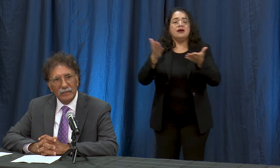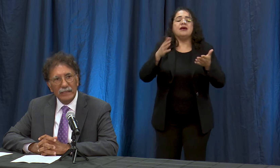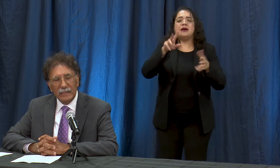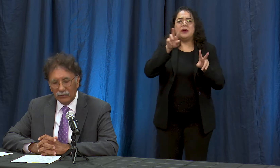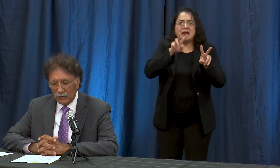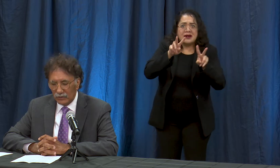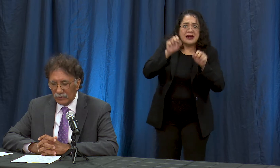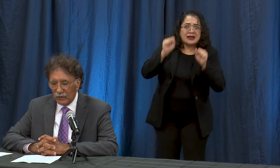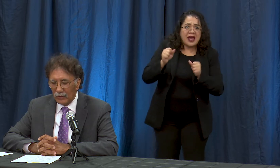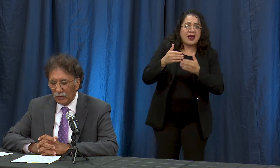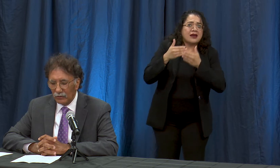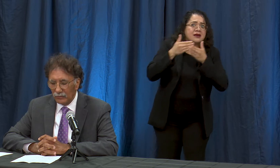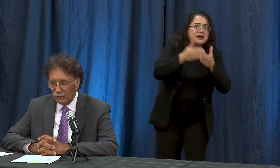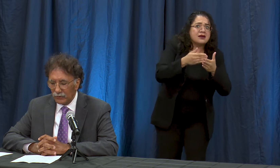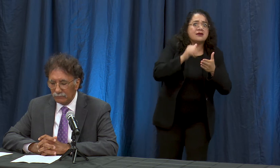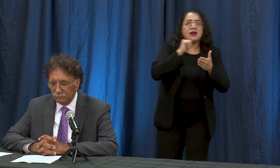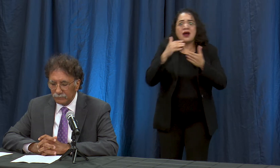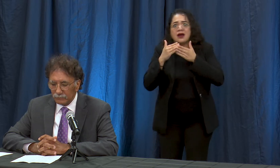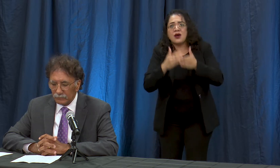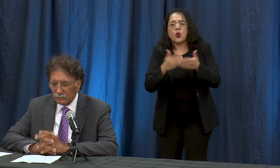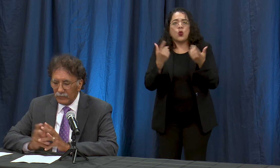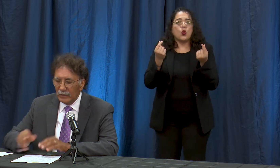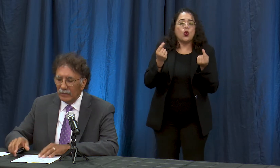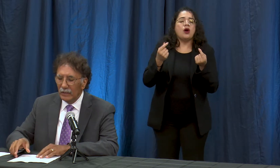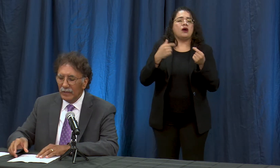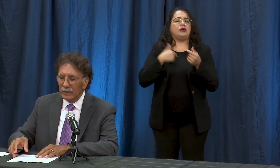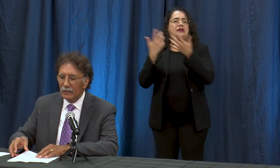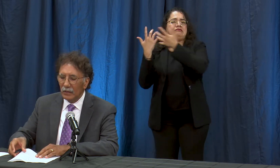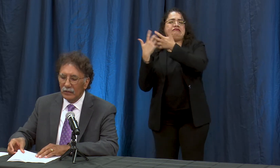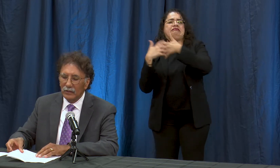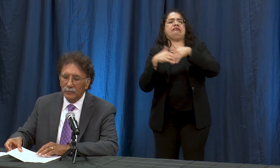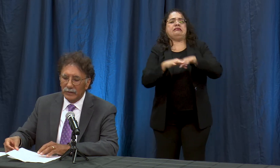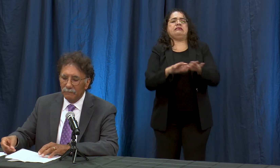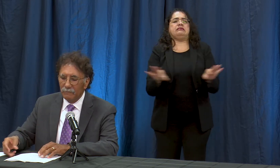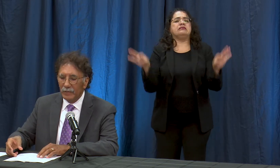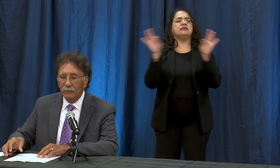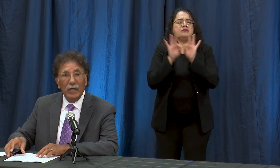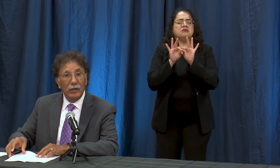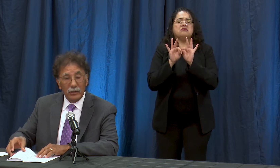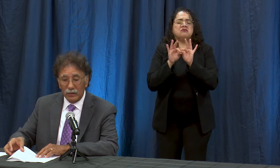see now in terms of how cargo moves. Let me talk a little bit about our cargo